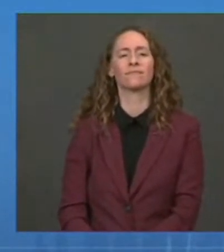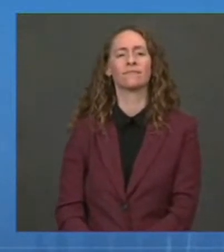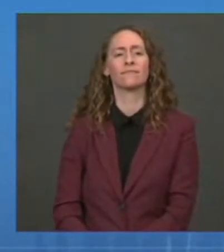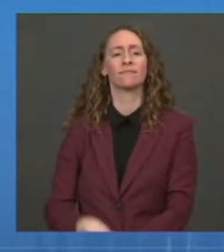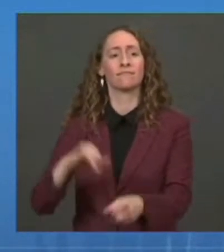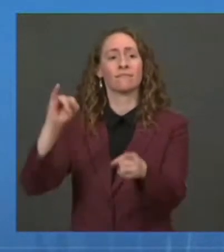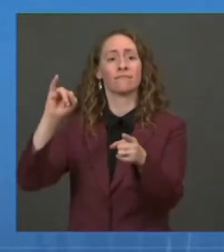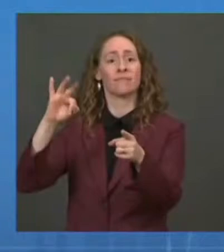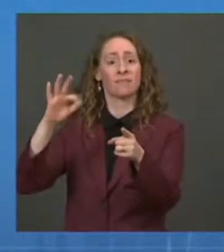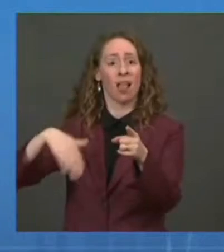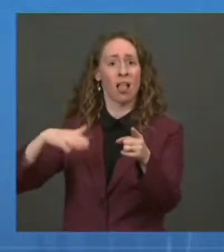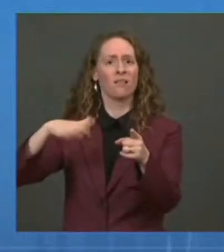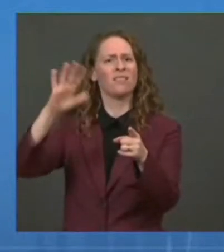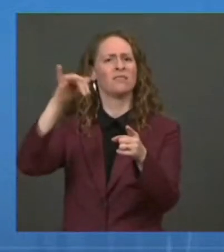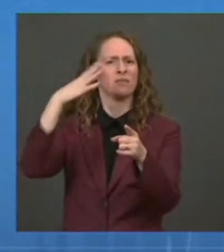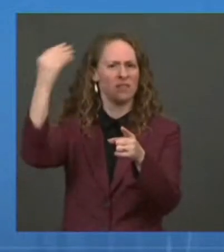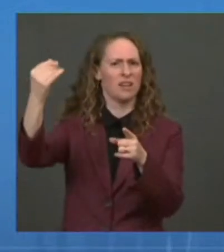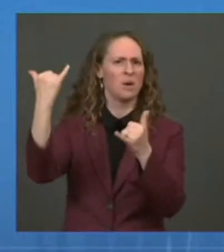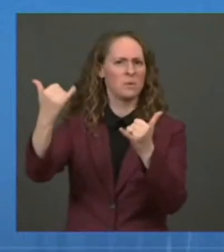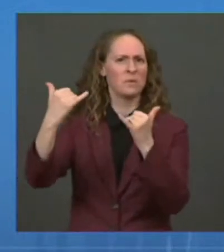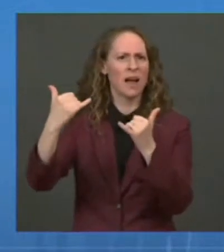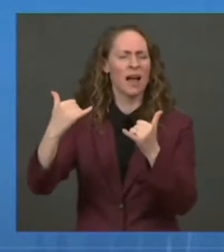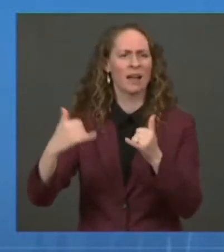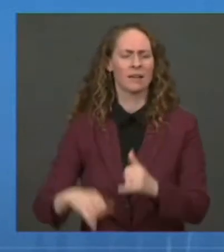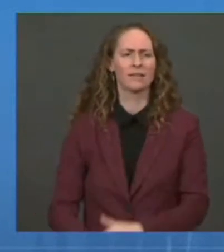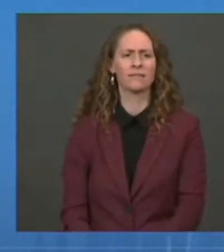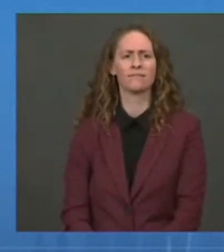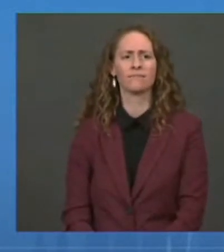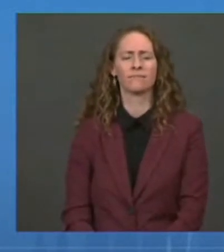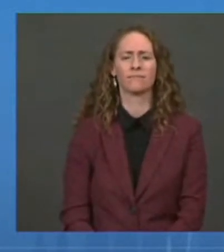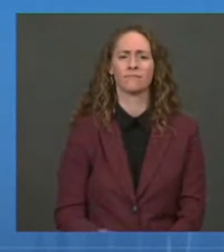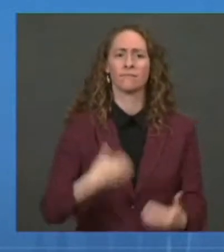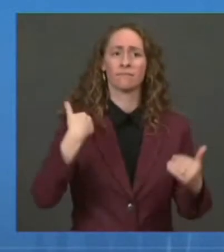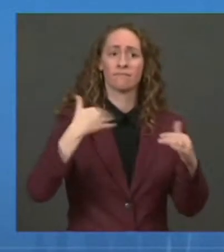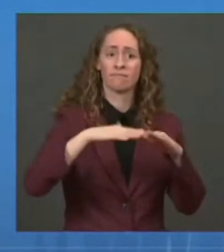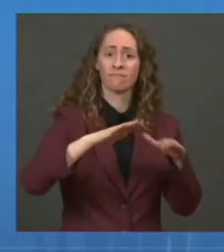YOUR FIRST SHOT TODAY AND IF YOUR KIDS ARE FIVE YEARS OR